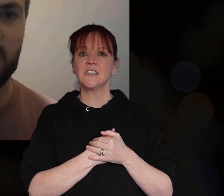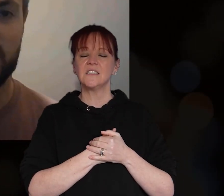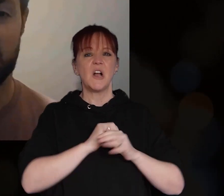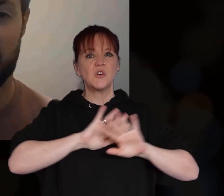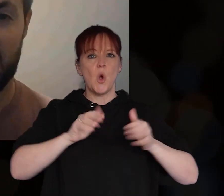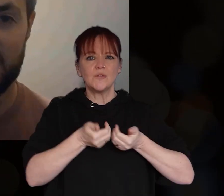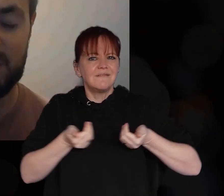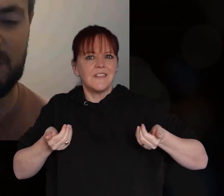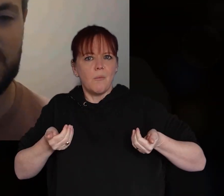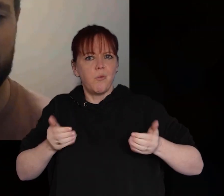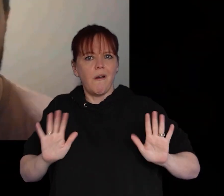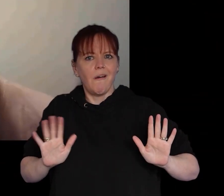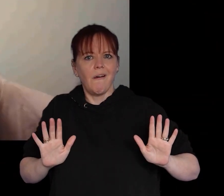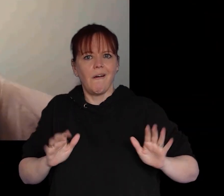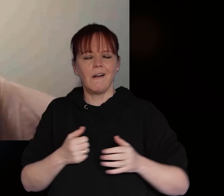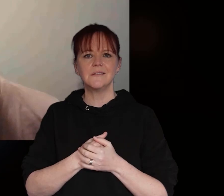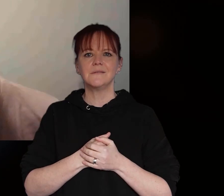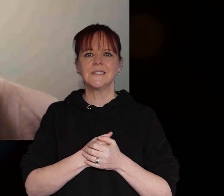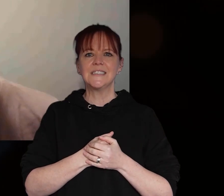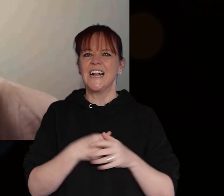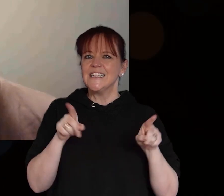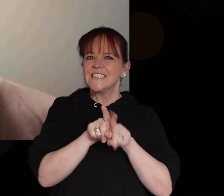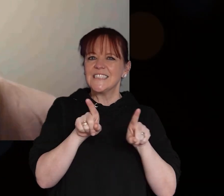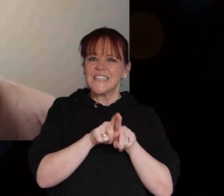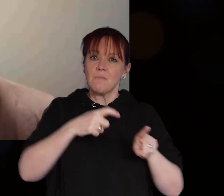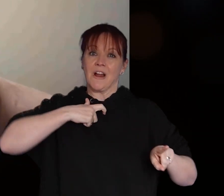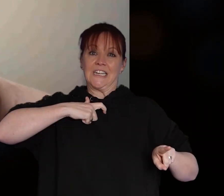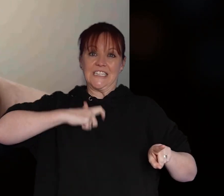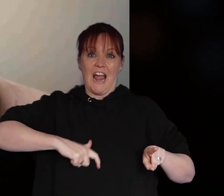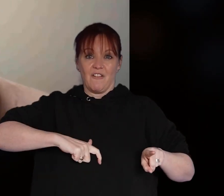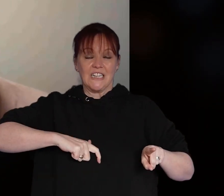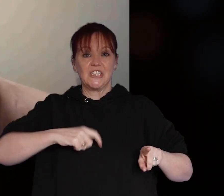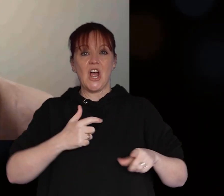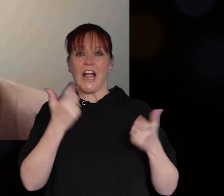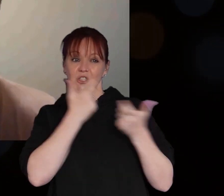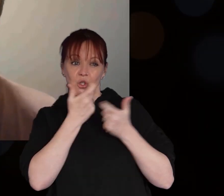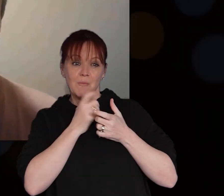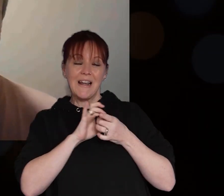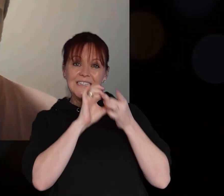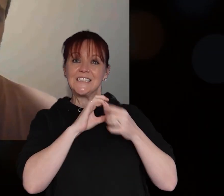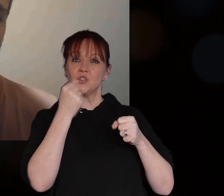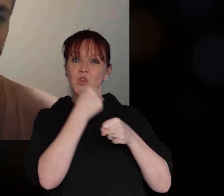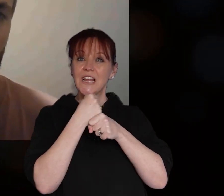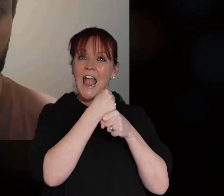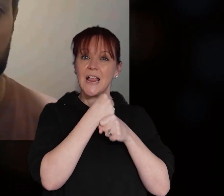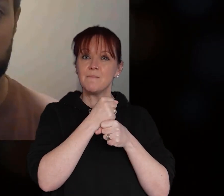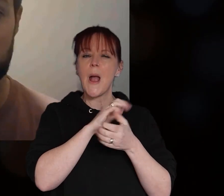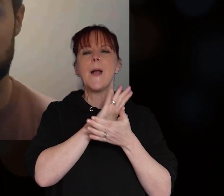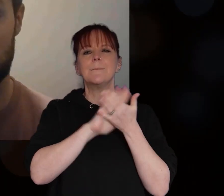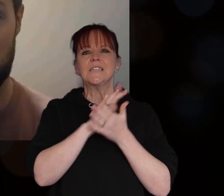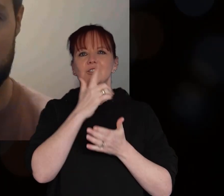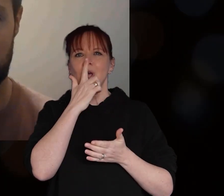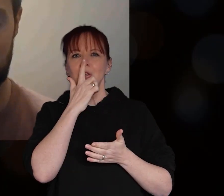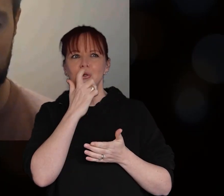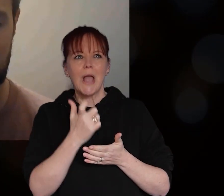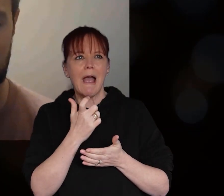Following the character and the humor of the game, there's a setting to reduce all the enemies to one hit kills